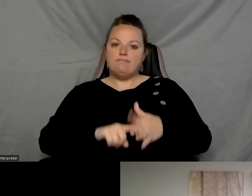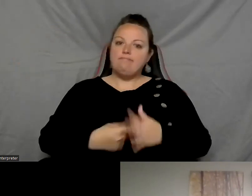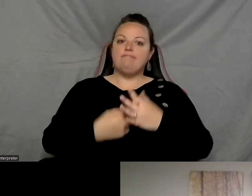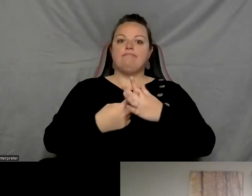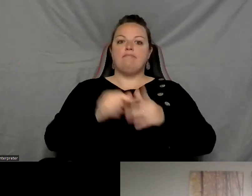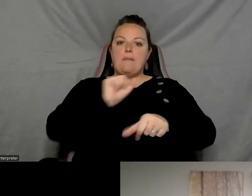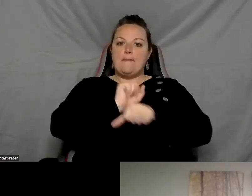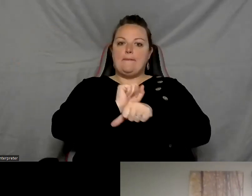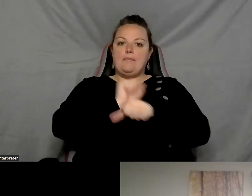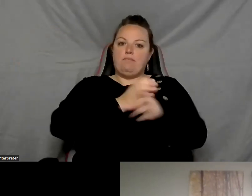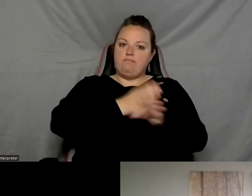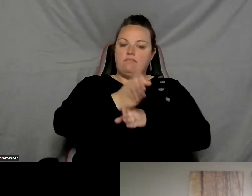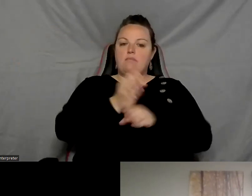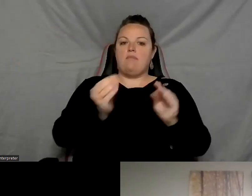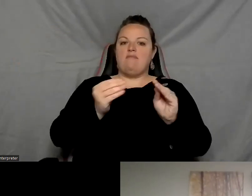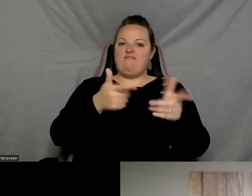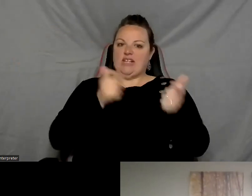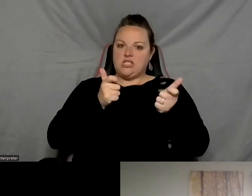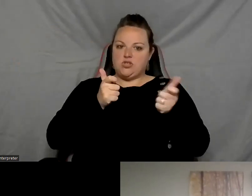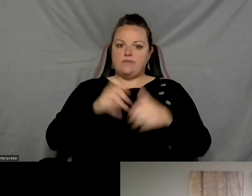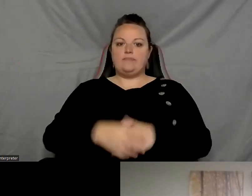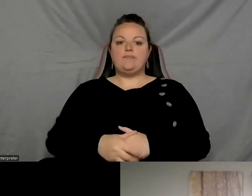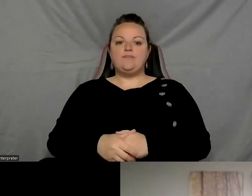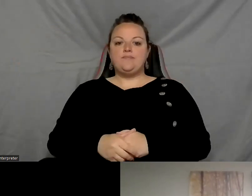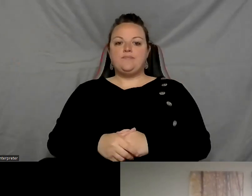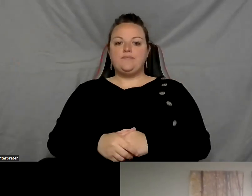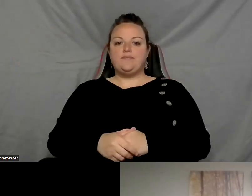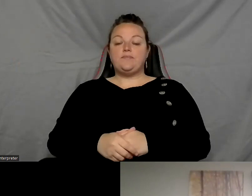quickly. The OT compact will especially aid military